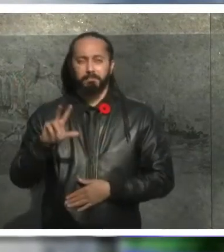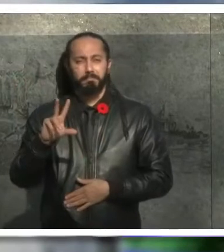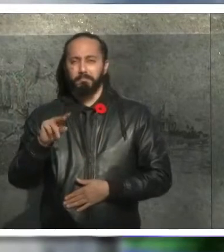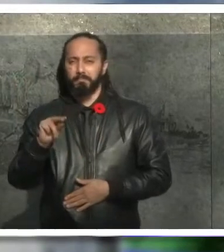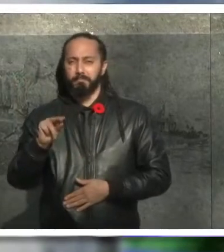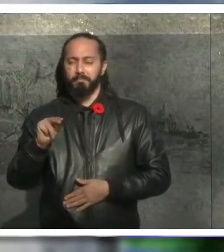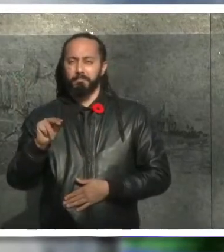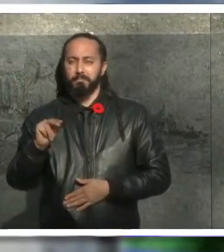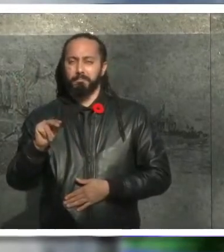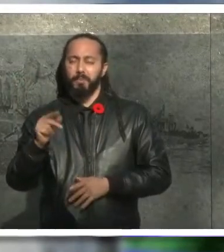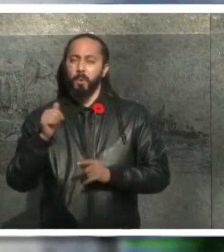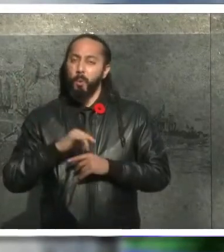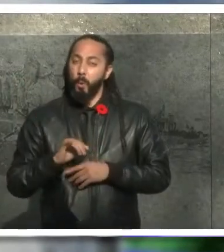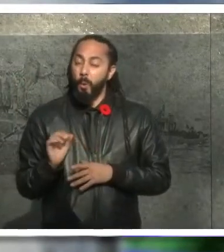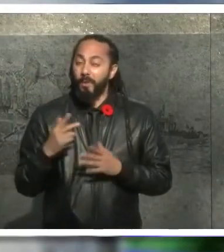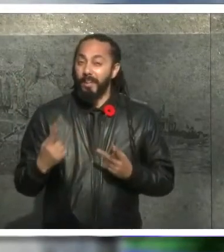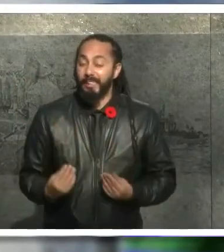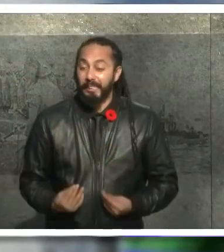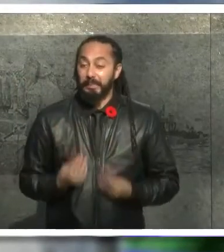nor the inspiration we draw